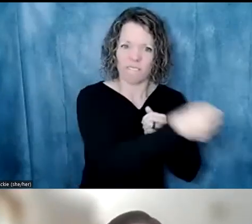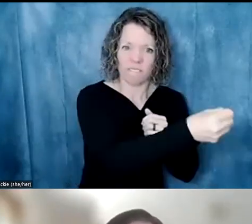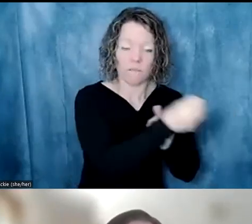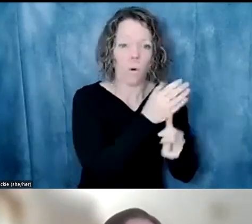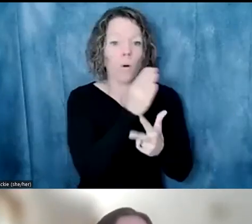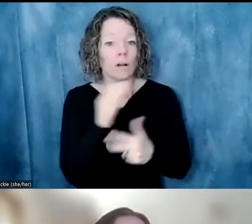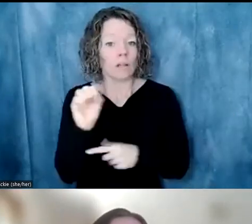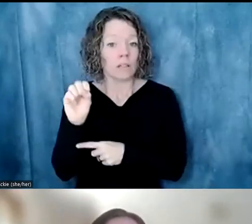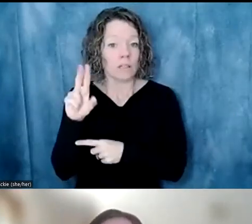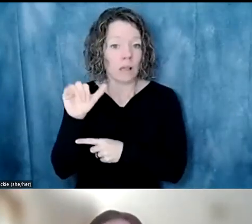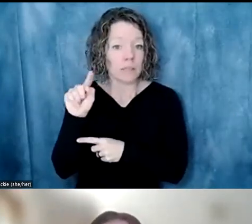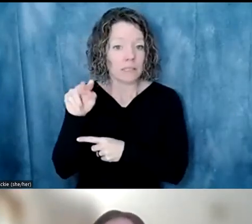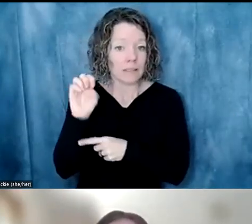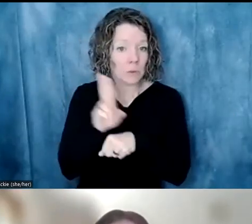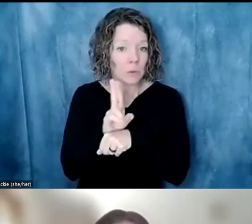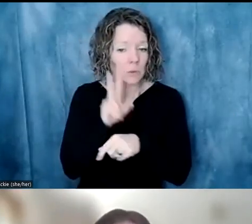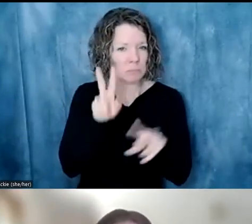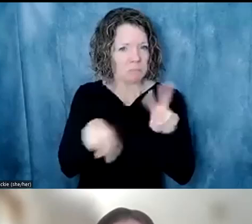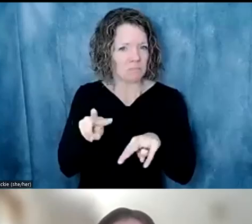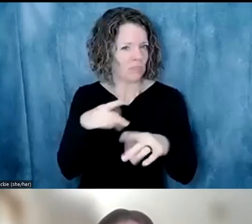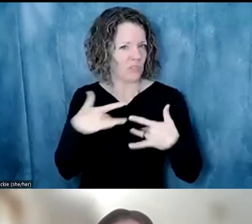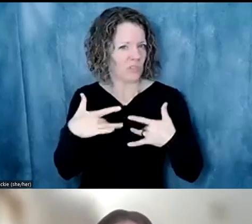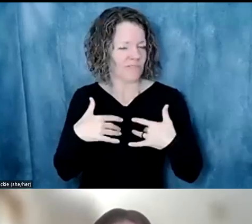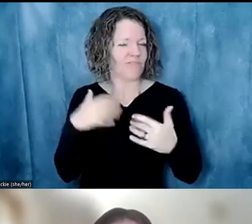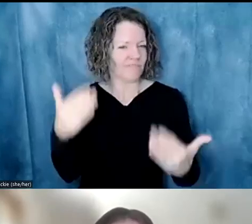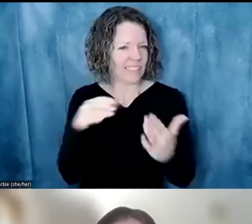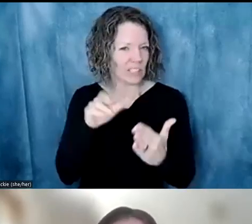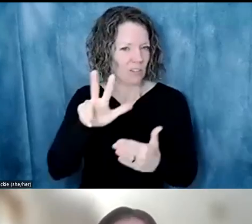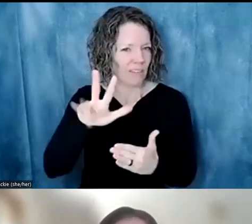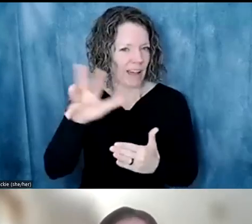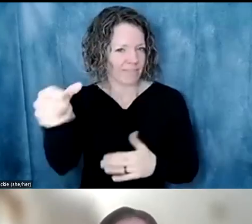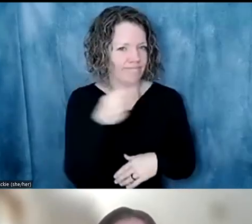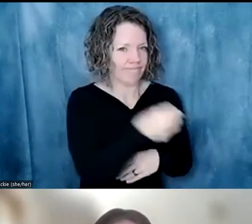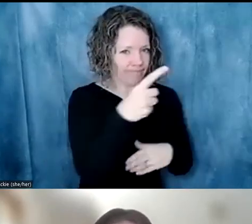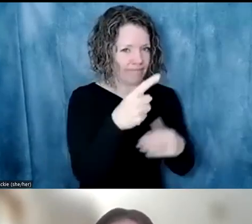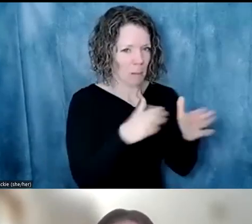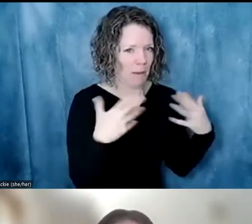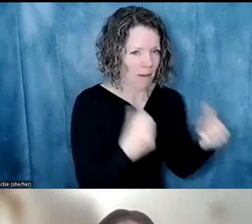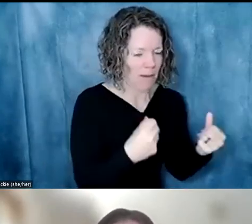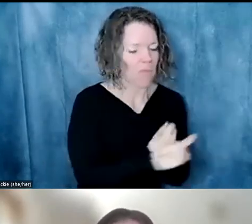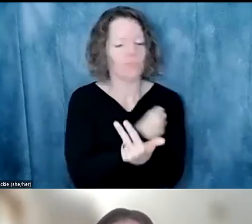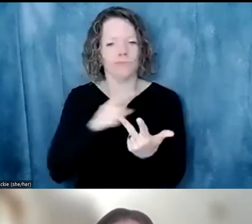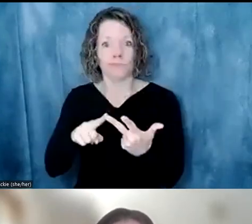let's call that a Section 35, or they can get arrested. We can talk about what is